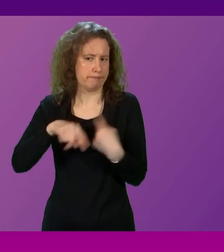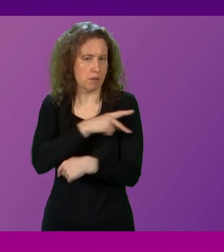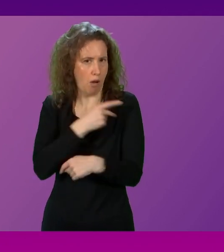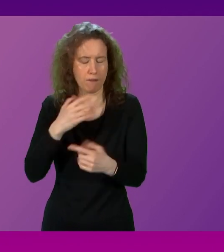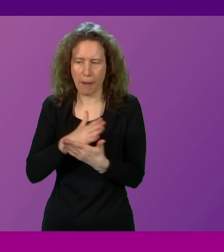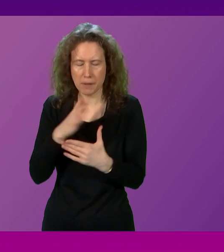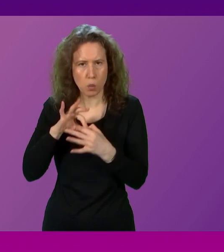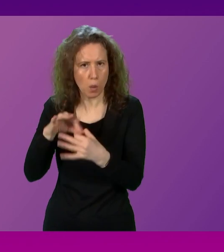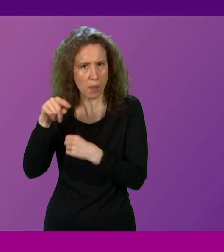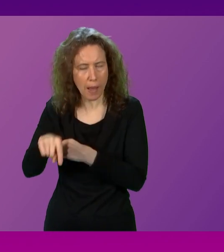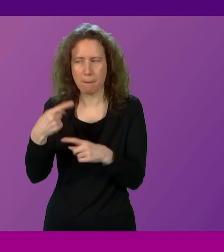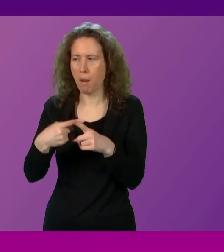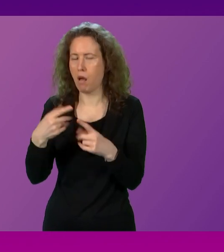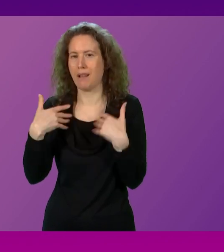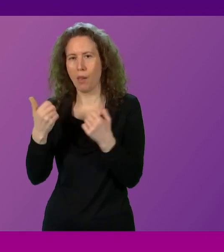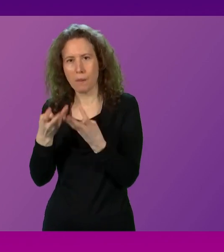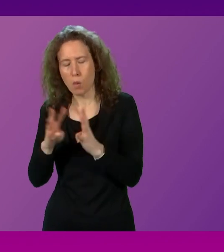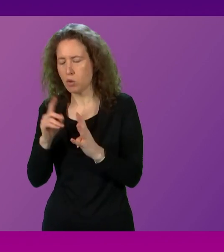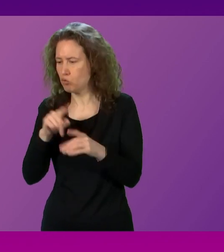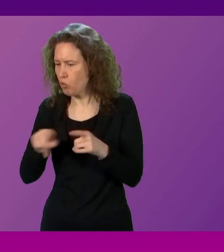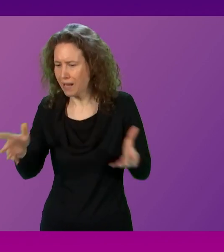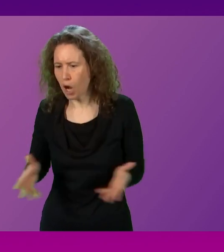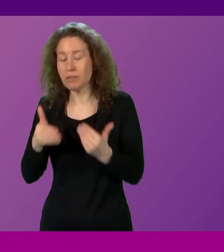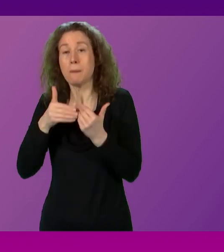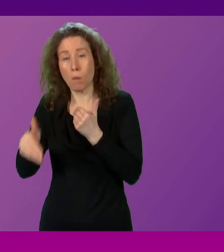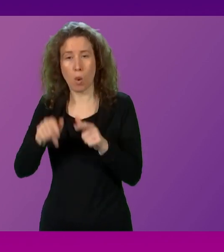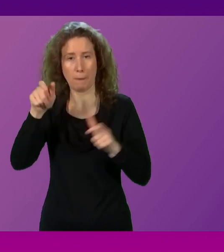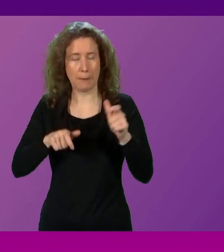Scotland and health boards, to understand how we can maximise uptake rates in areas of deprivation.